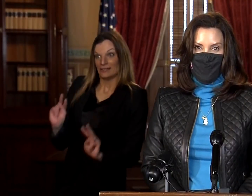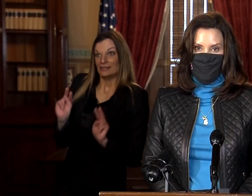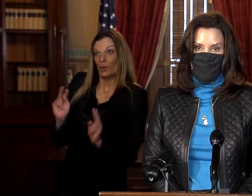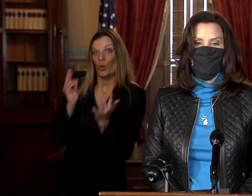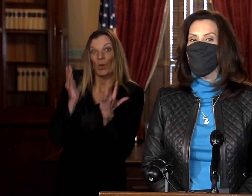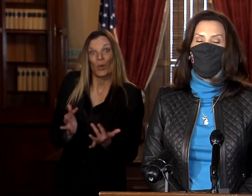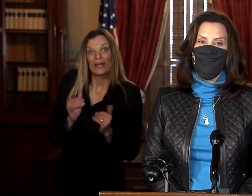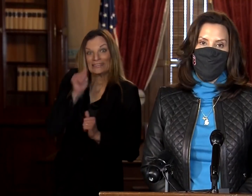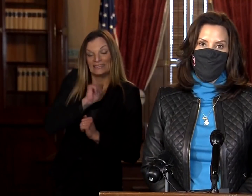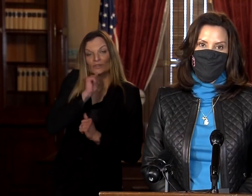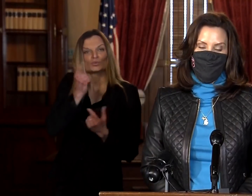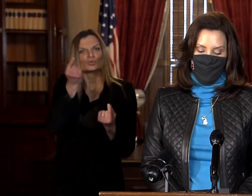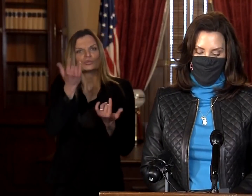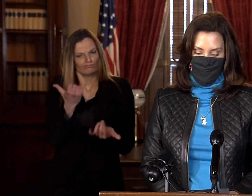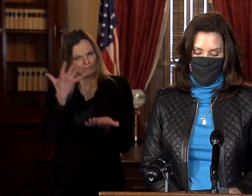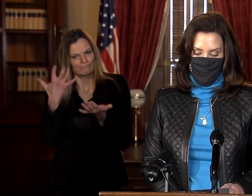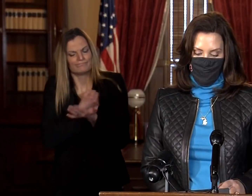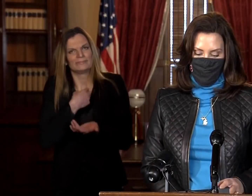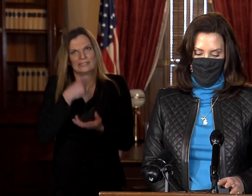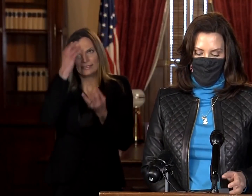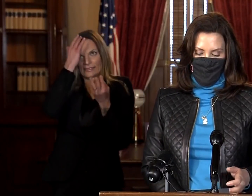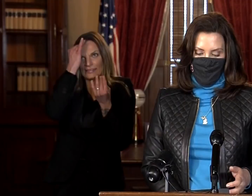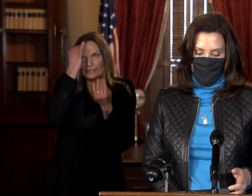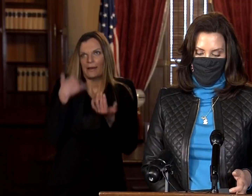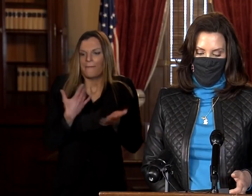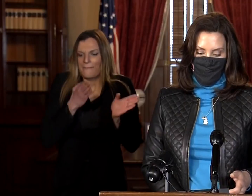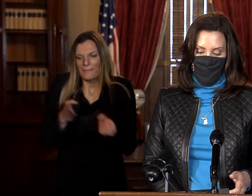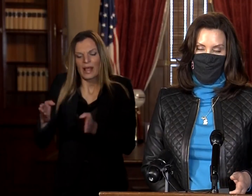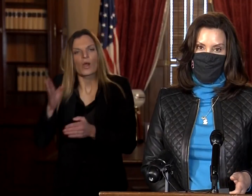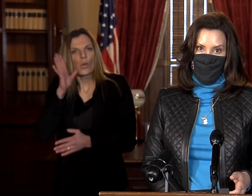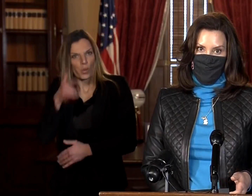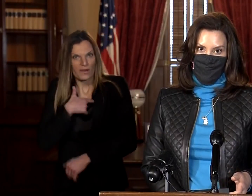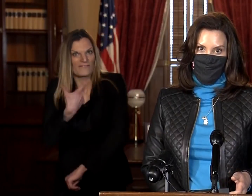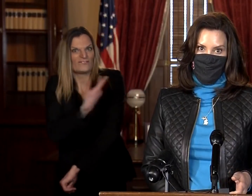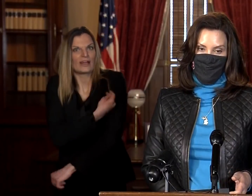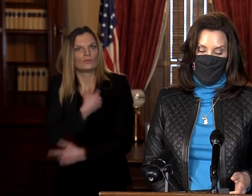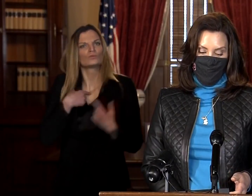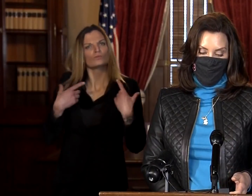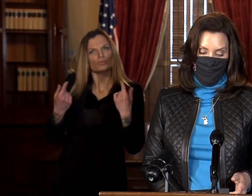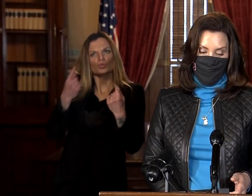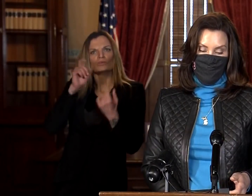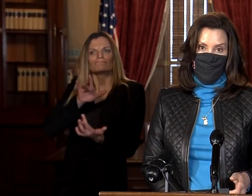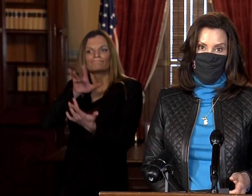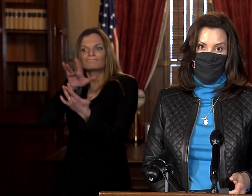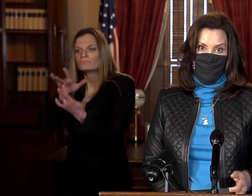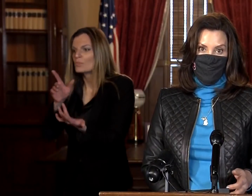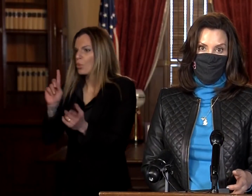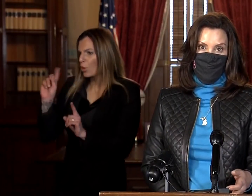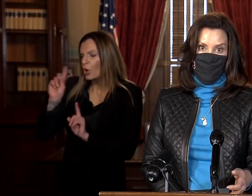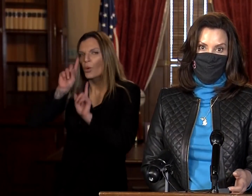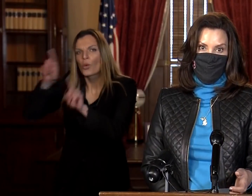that Michigan adults can do right now is to make your plan right now is to make your plan to get one of these Vaccines.